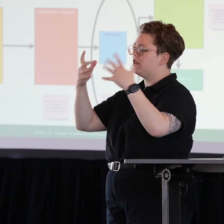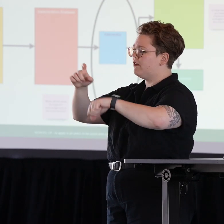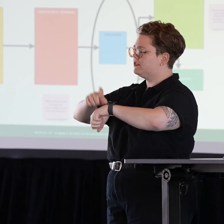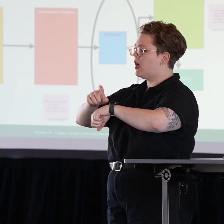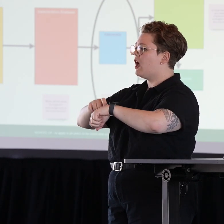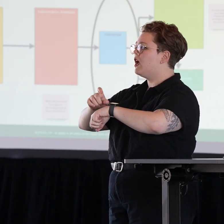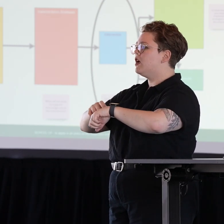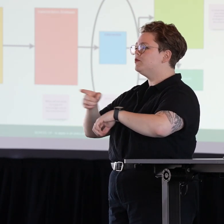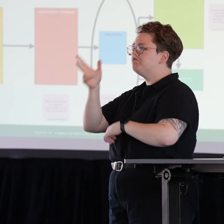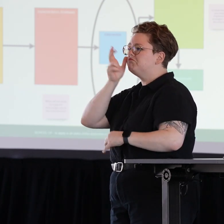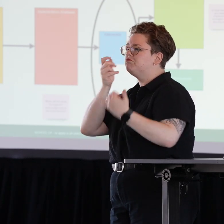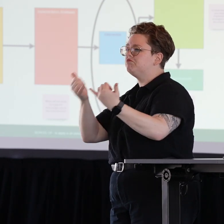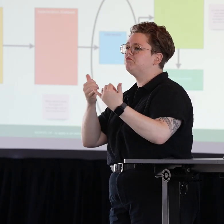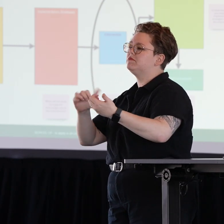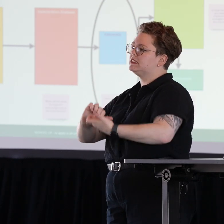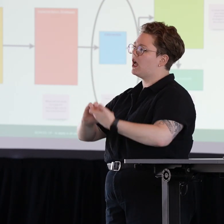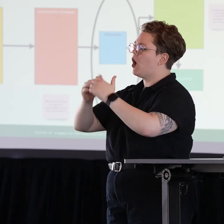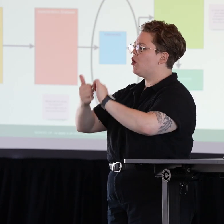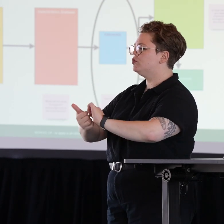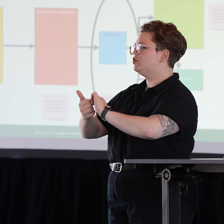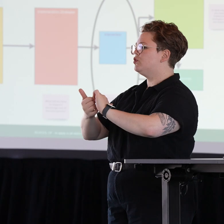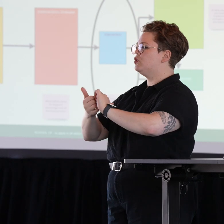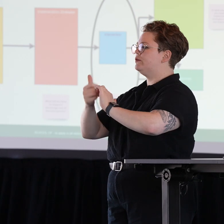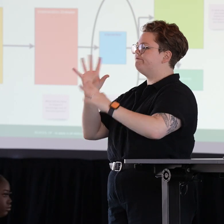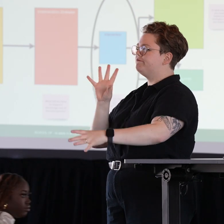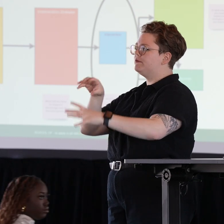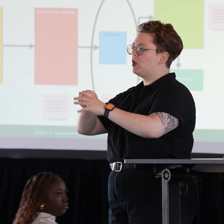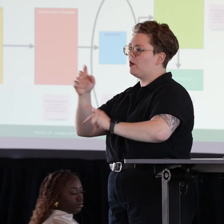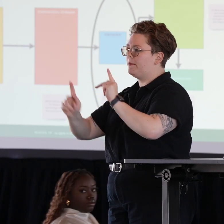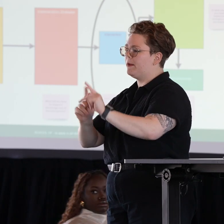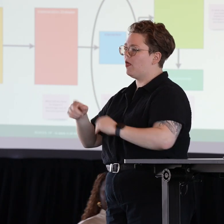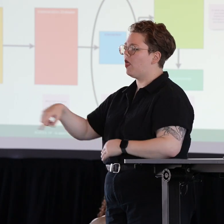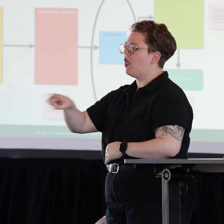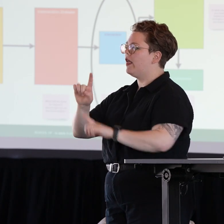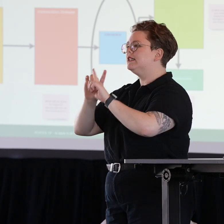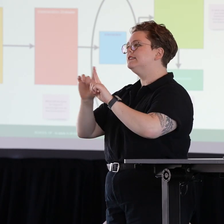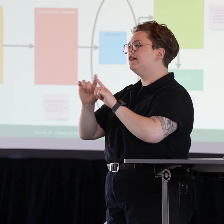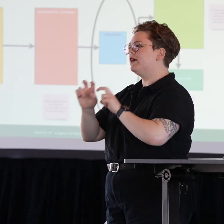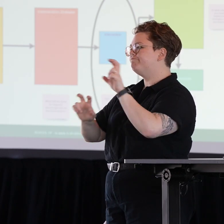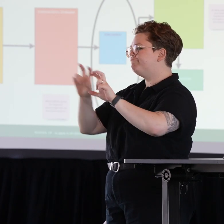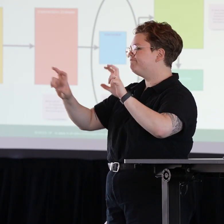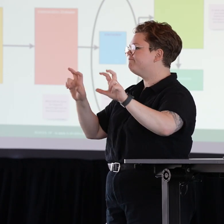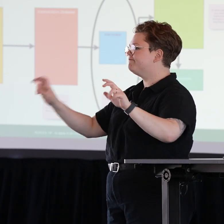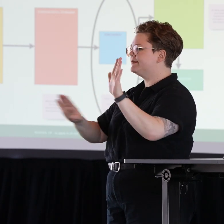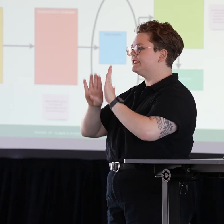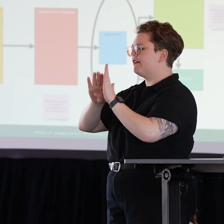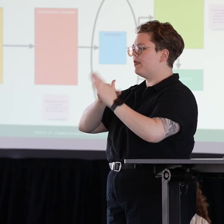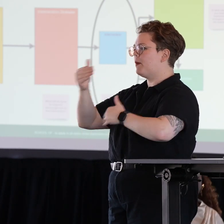talks you heard today was about how to include people, include different stakeholders in that development process, to ensure